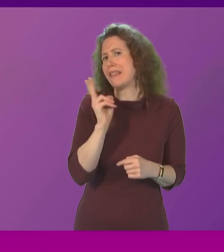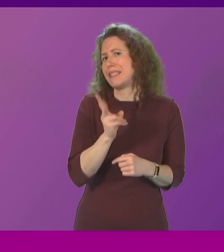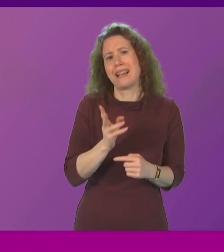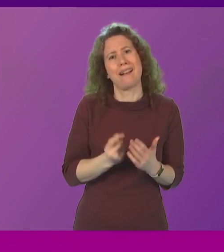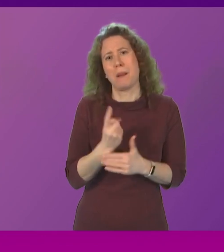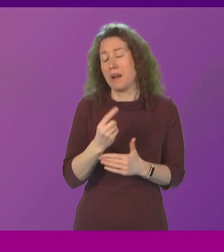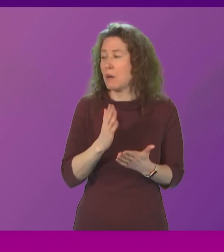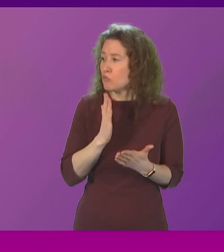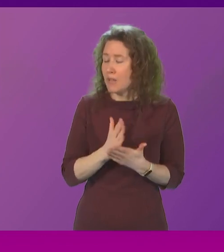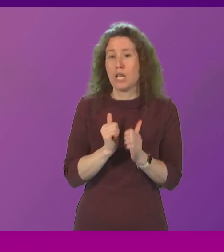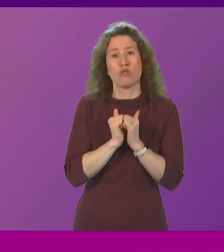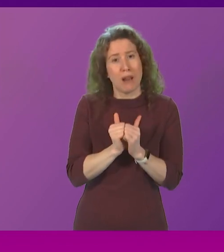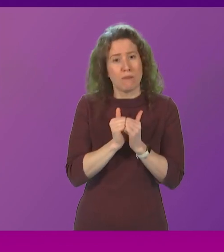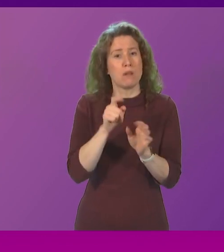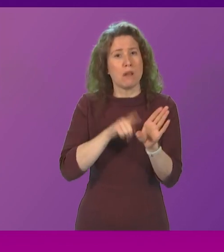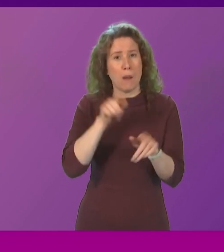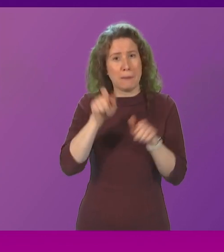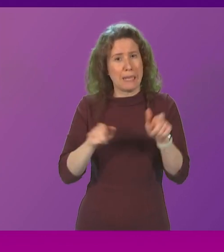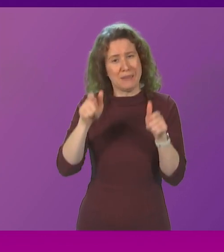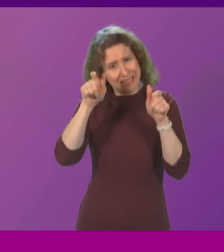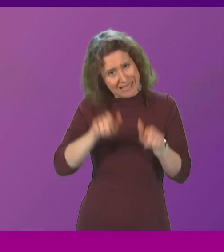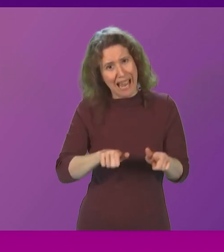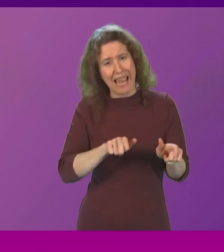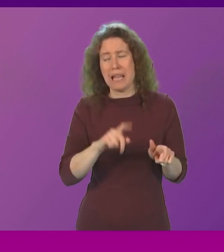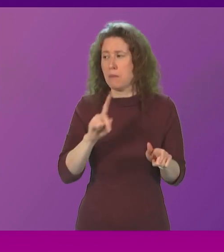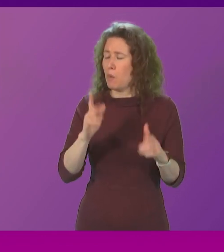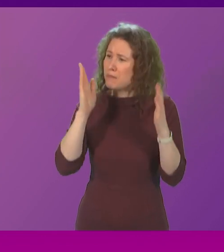I am very grateful that young people have been able to stay, but we must do something